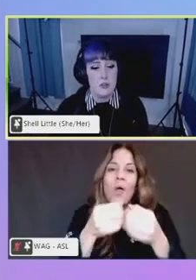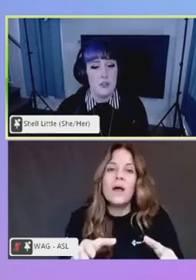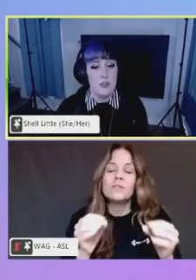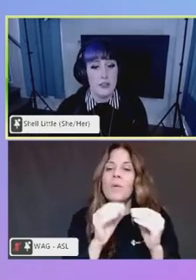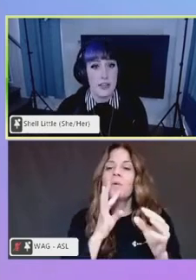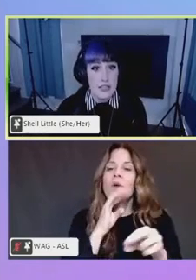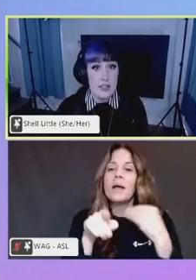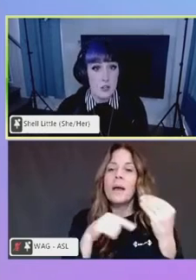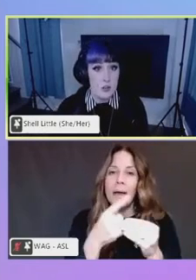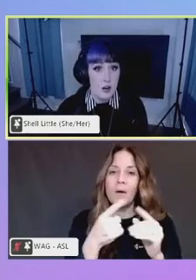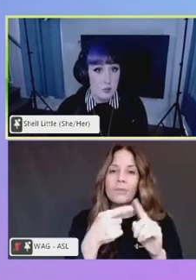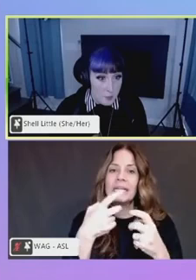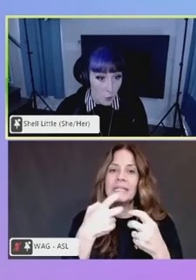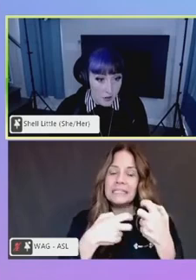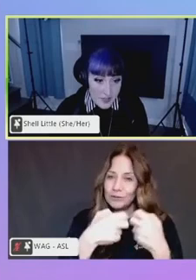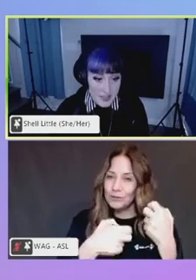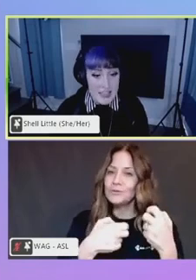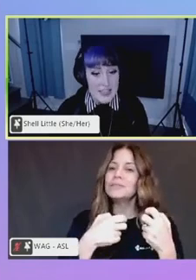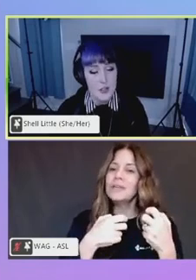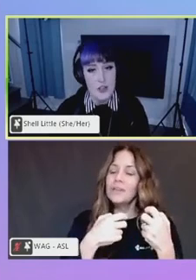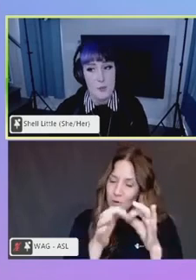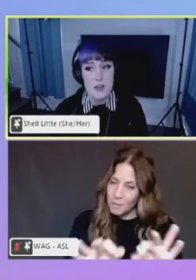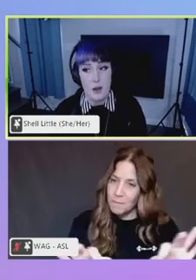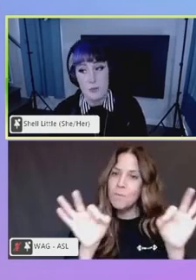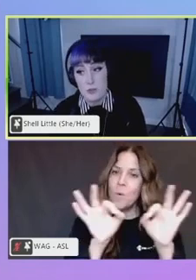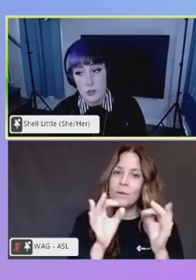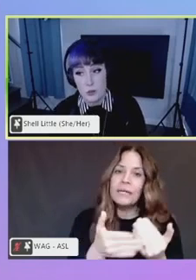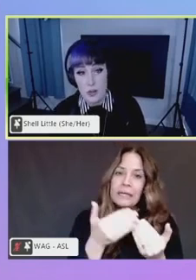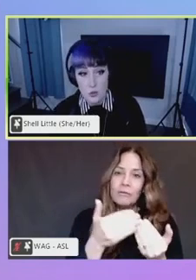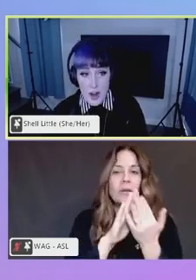resources. That is what is burning us out, not the actual accessibility work. All hope is not lost! The